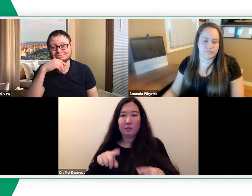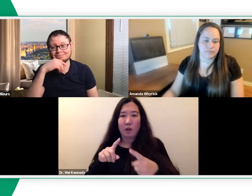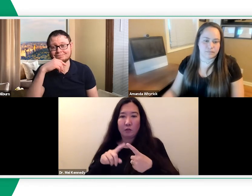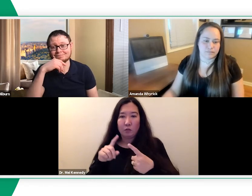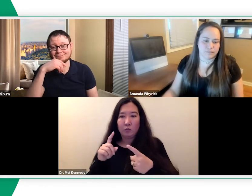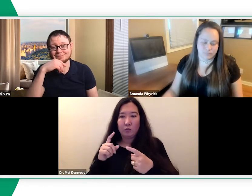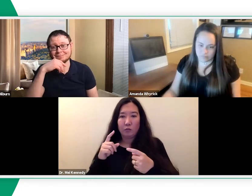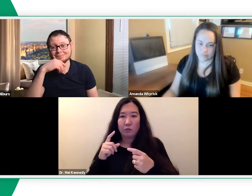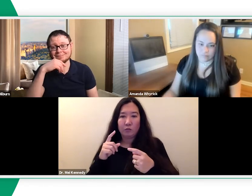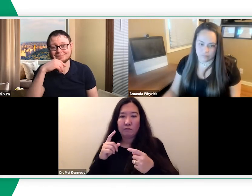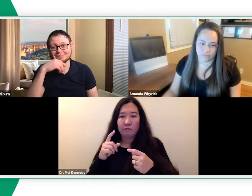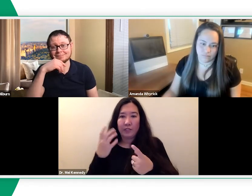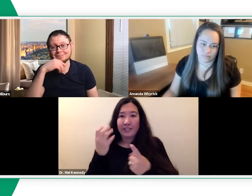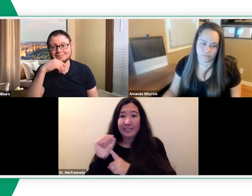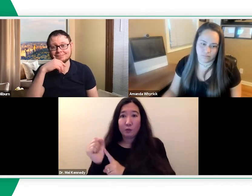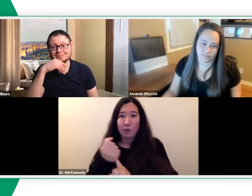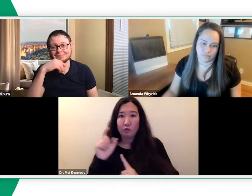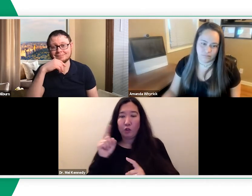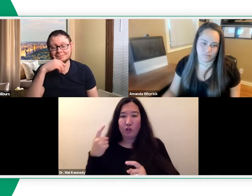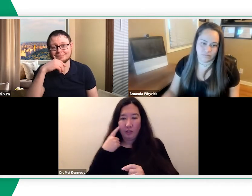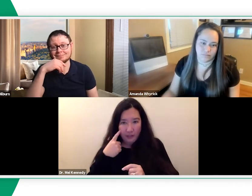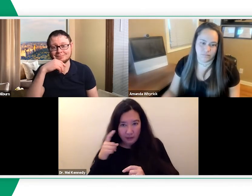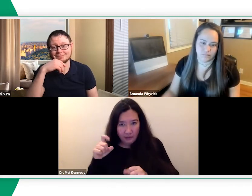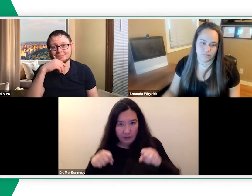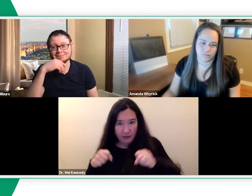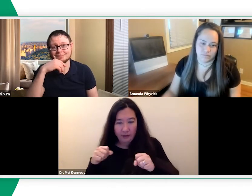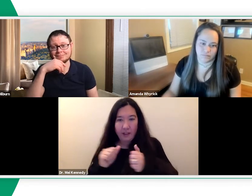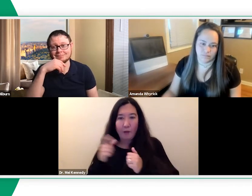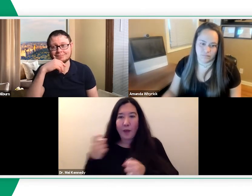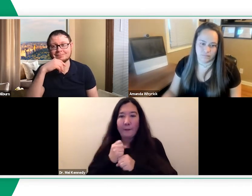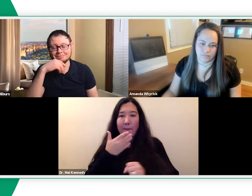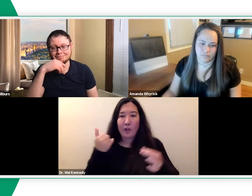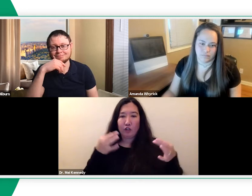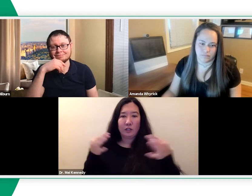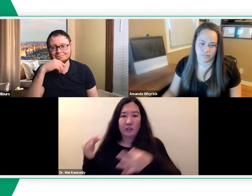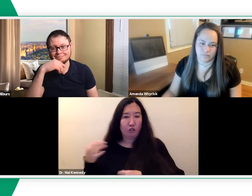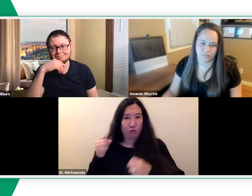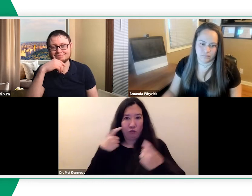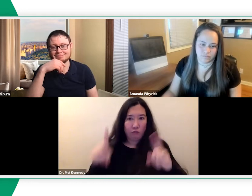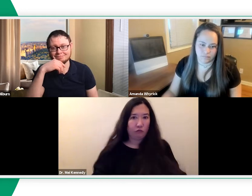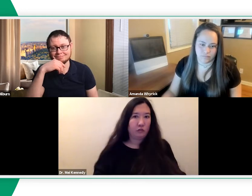And it will help change how they respond to various situations where they may be uncertain.